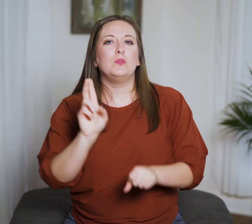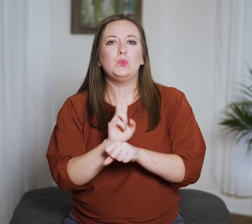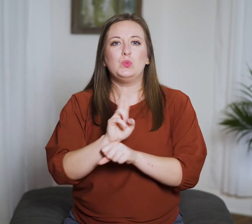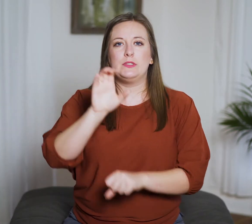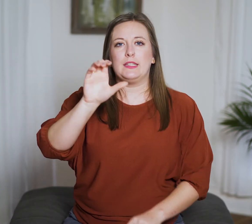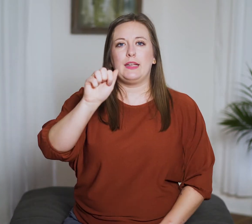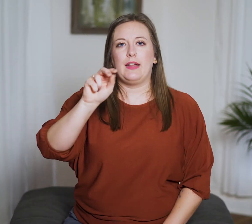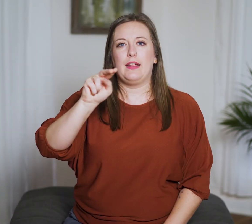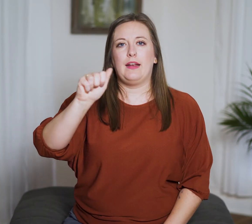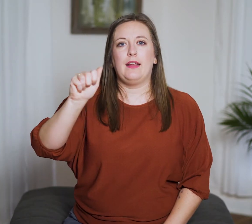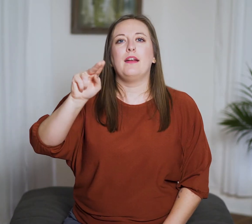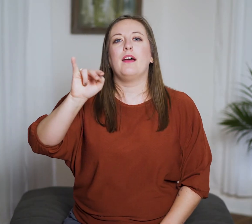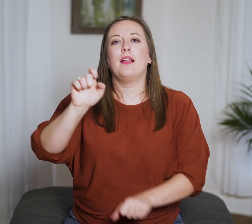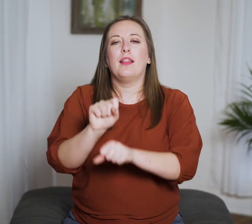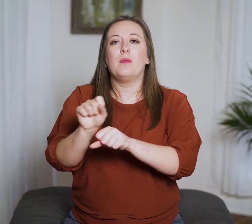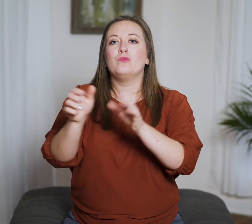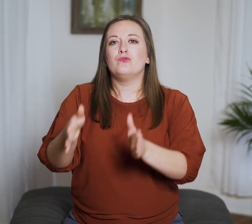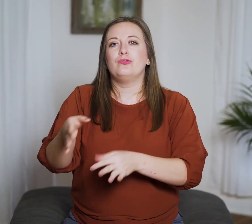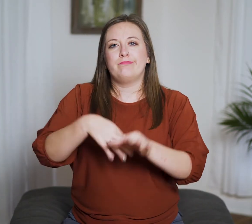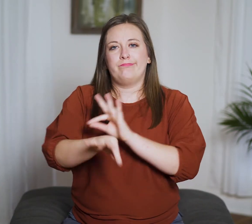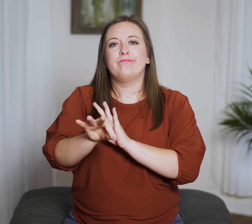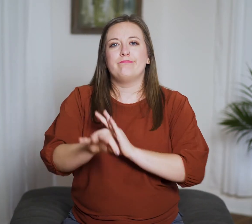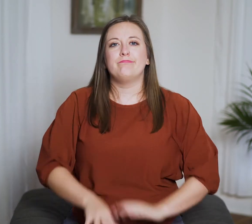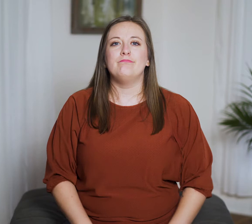and uses Canaanite laborers instead.